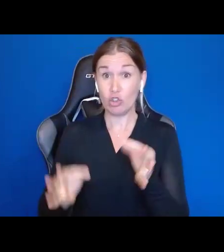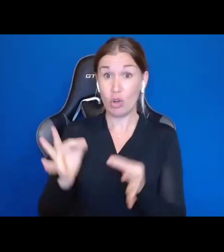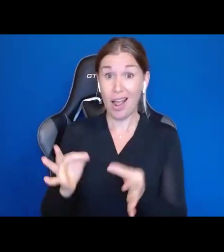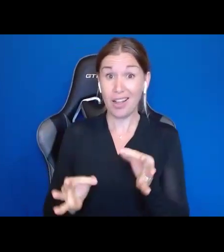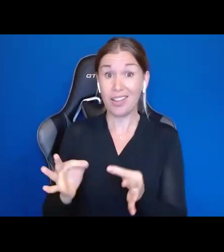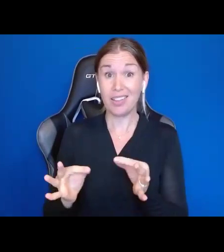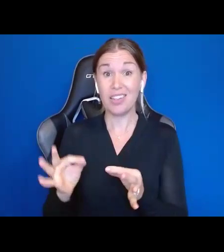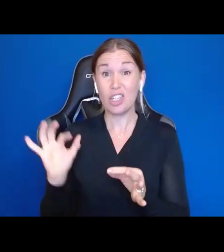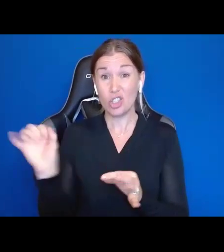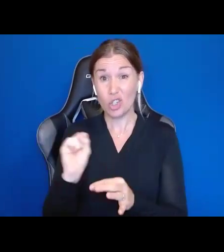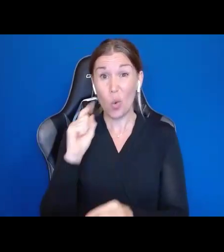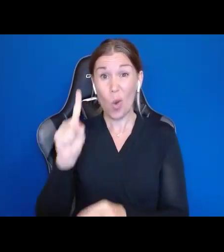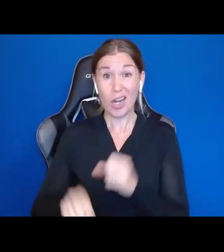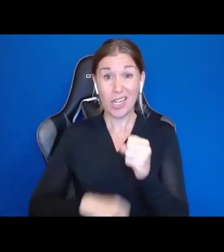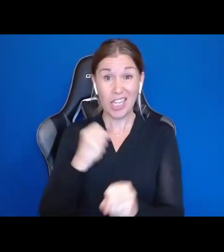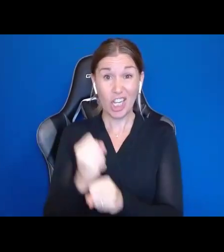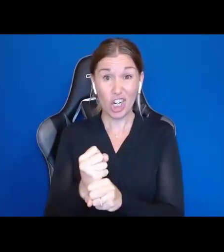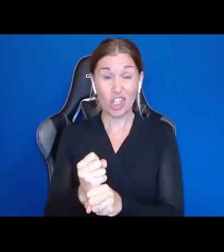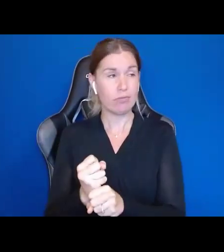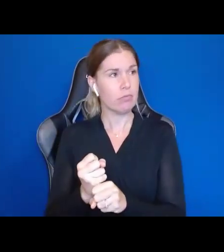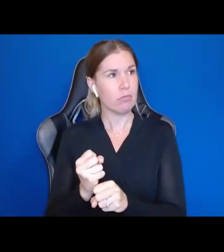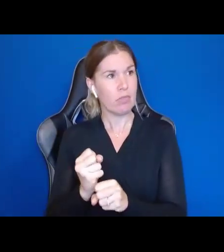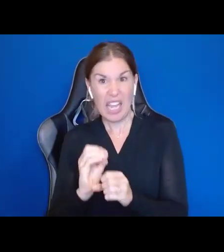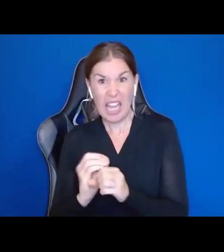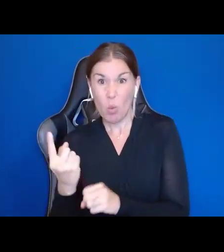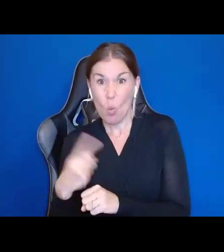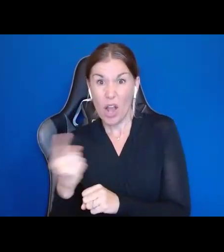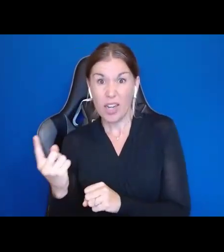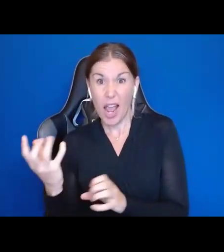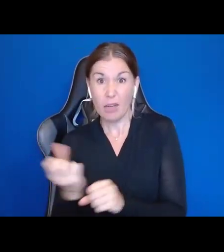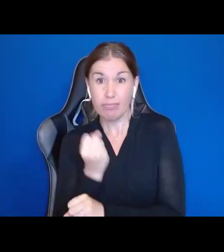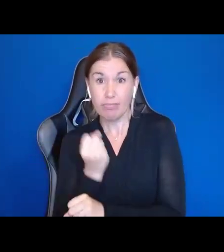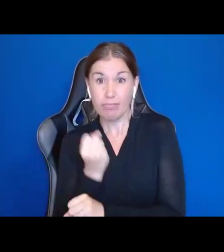Ryan King took a year in preparation and one day in court. Other cases go to court